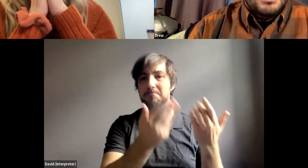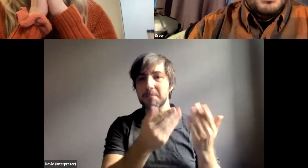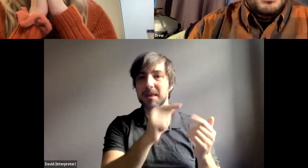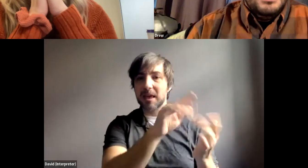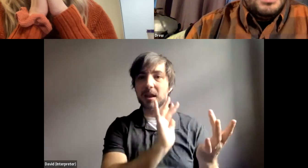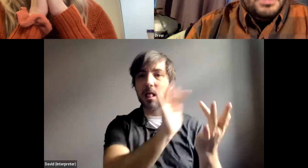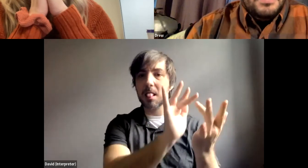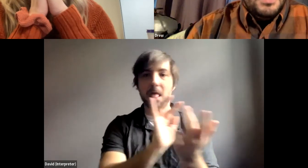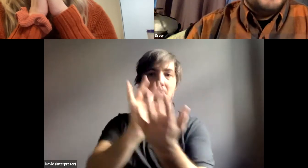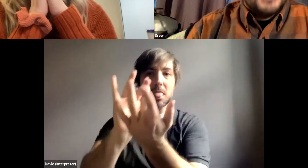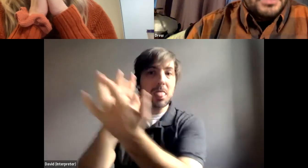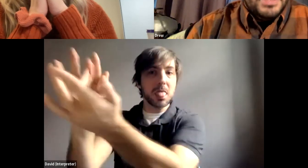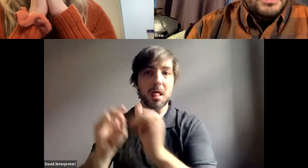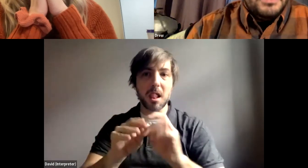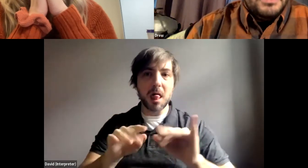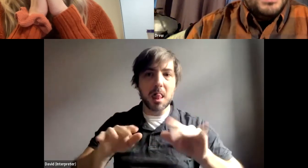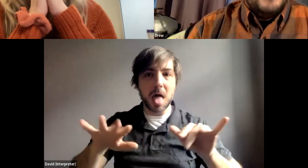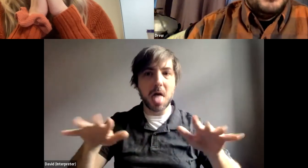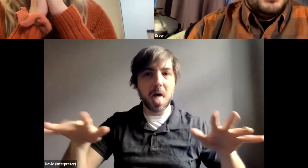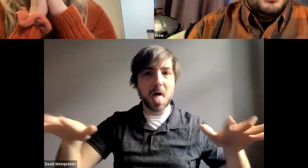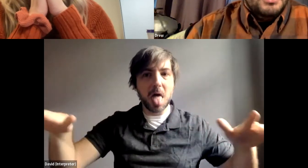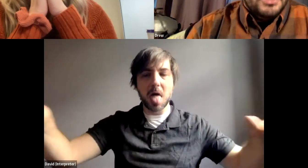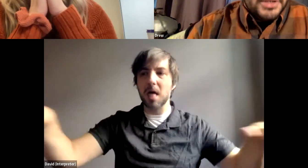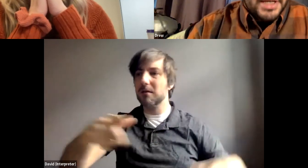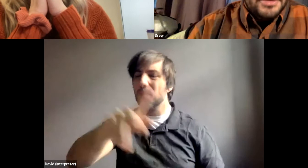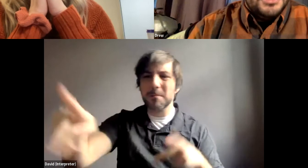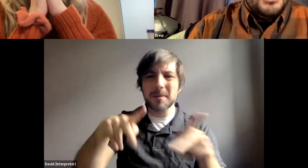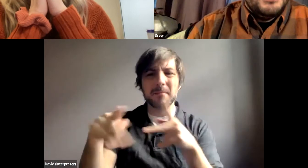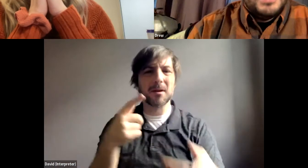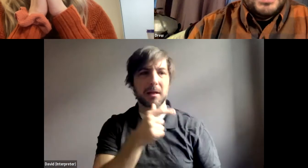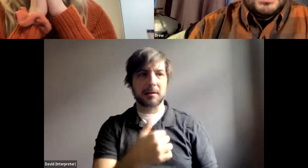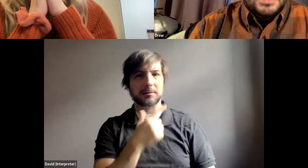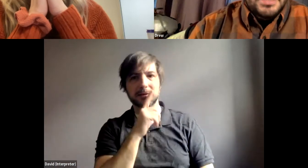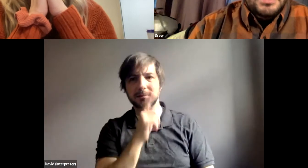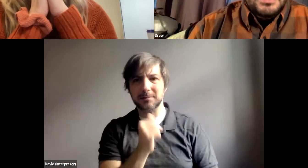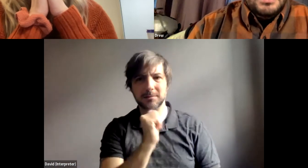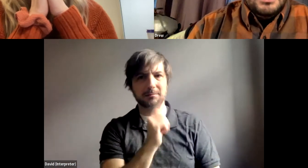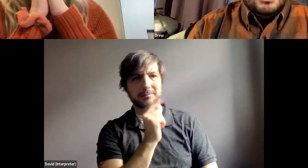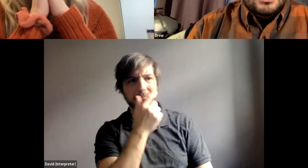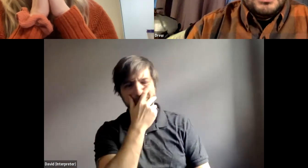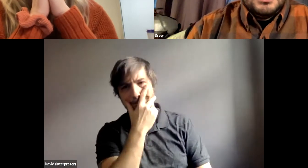are unsure about being able to or scared to do it because, you know,